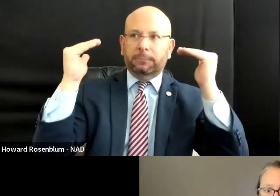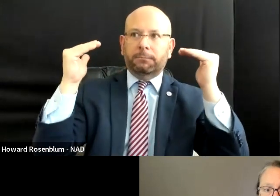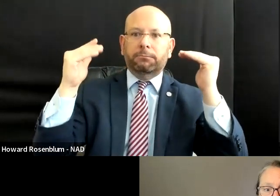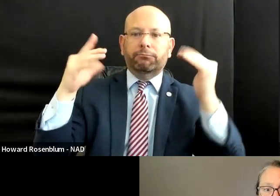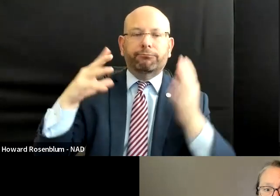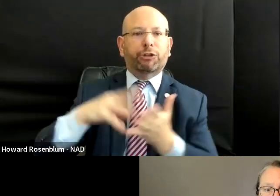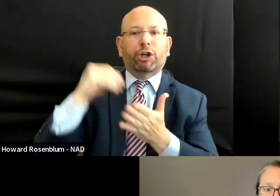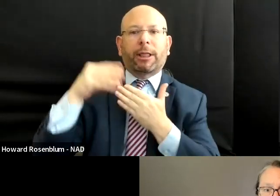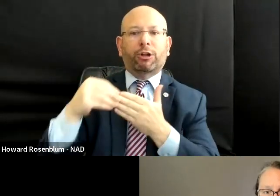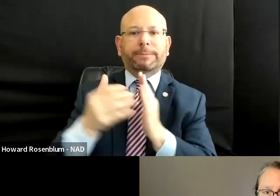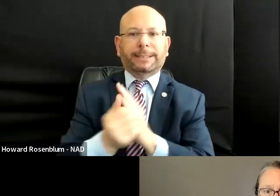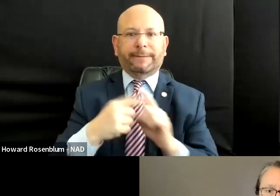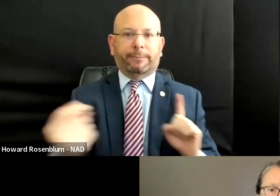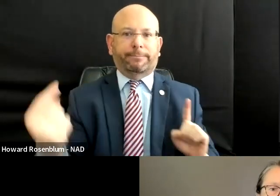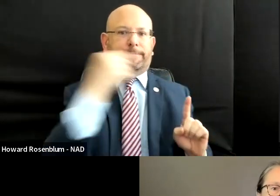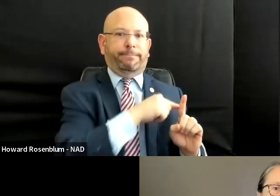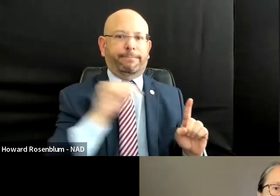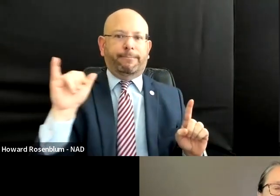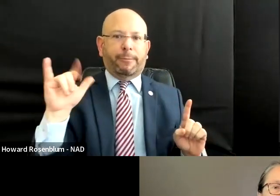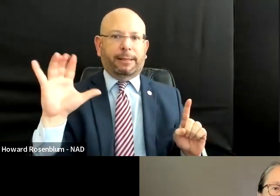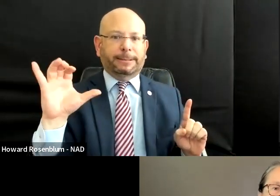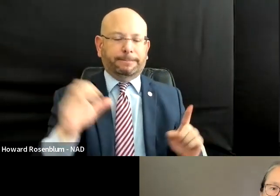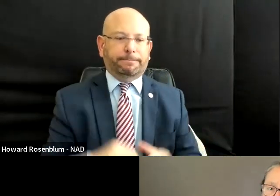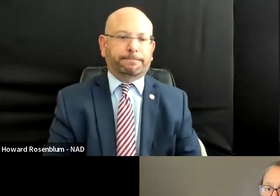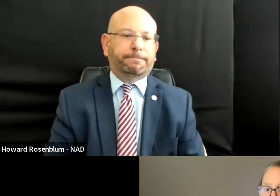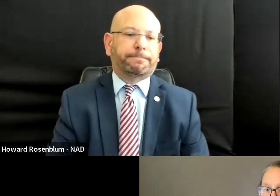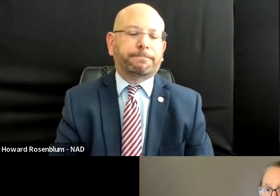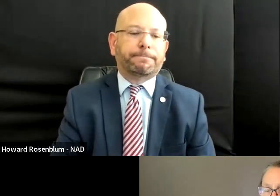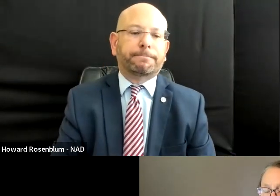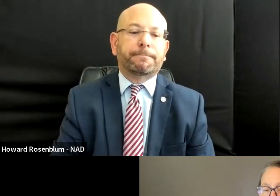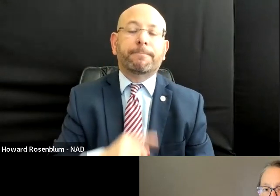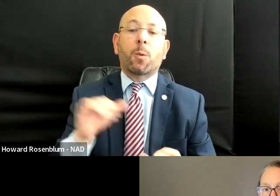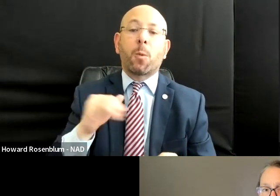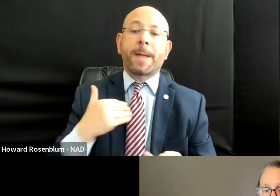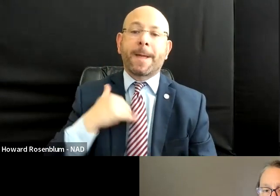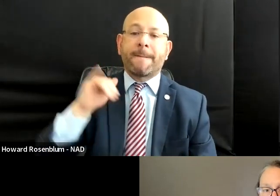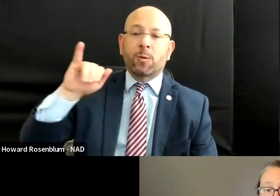I believe three years ago, so that means we have been with that for